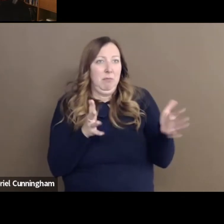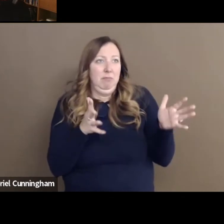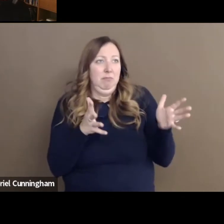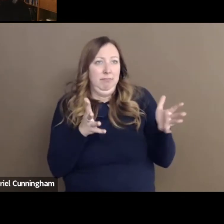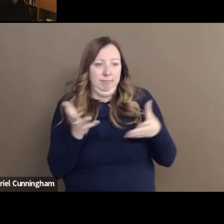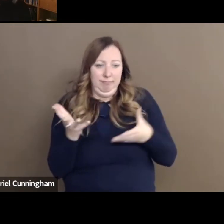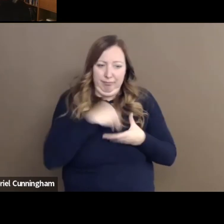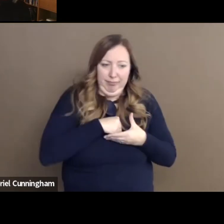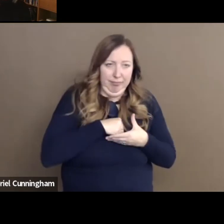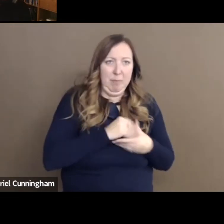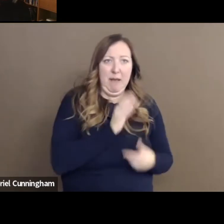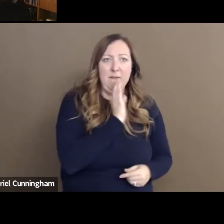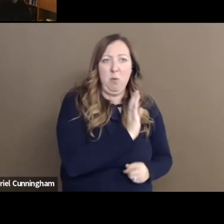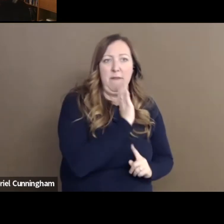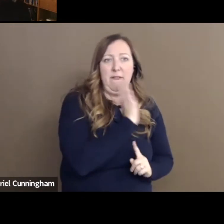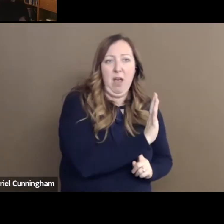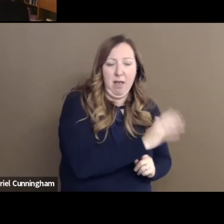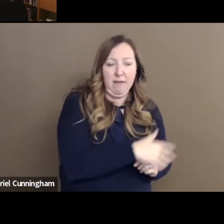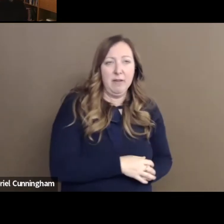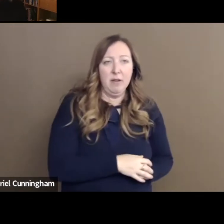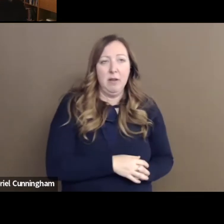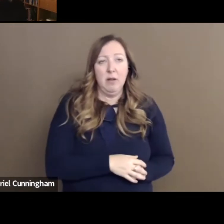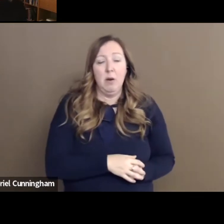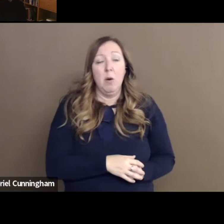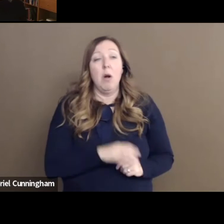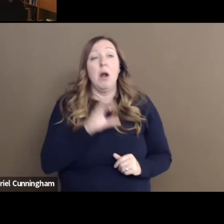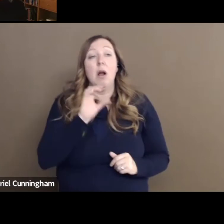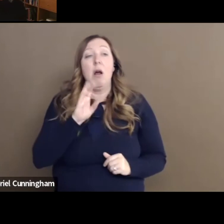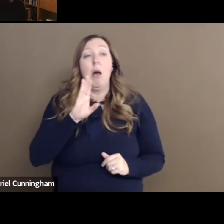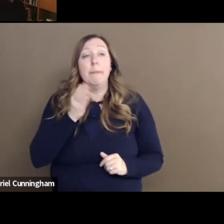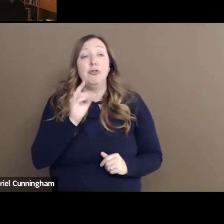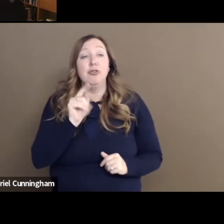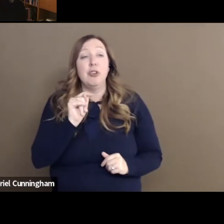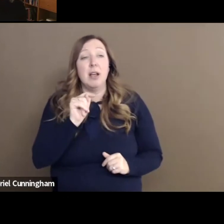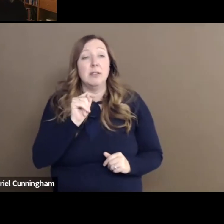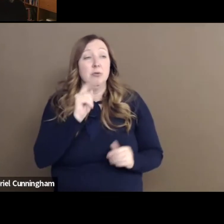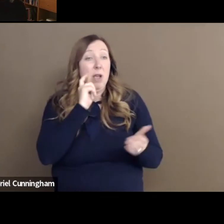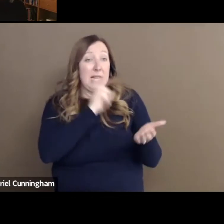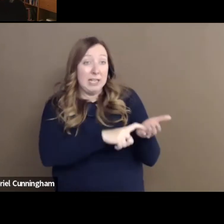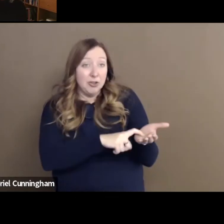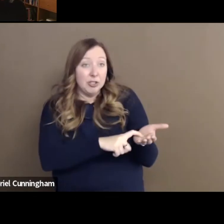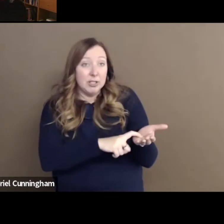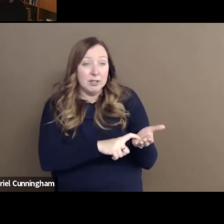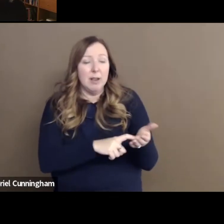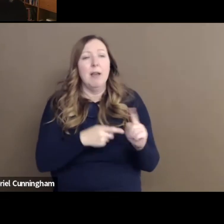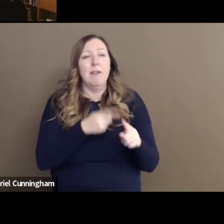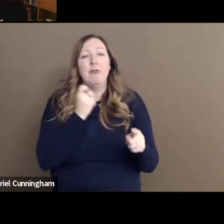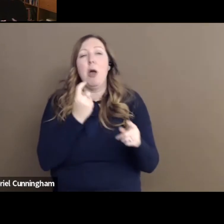it could be object recognition from canonical perspectives etc whereas other